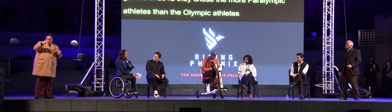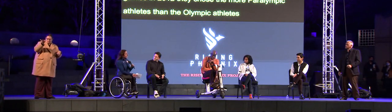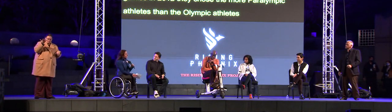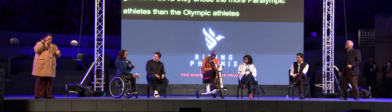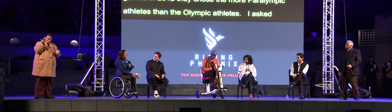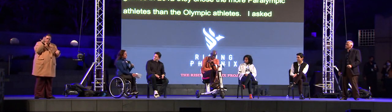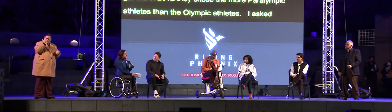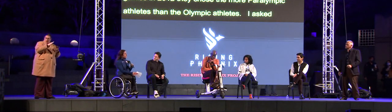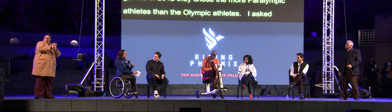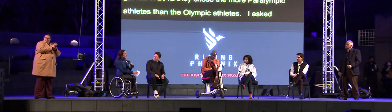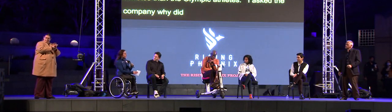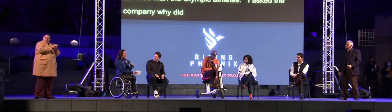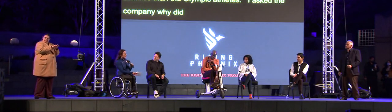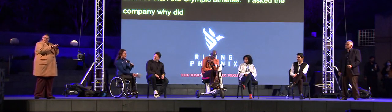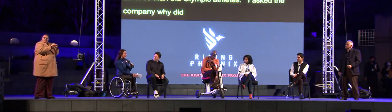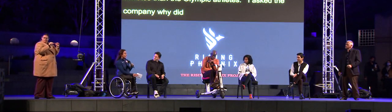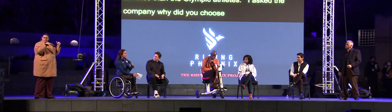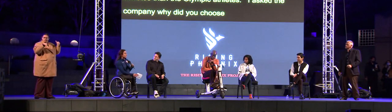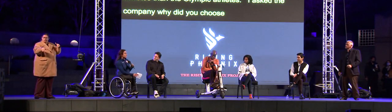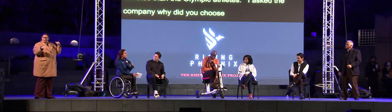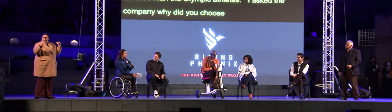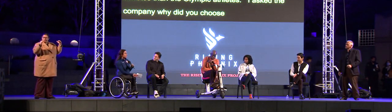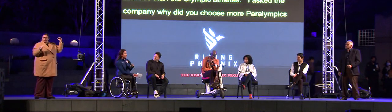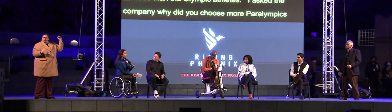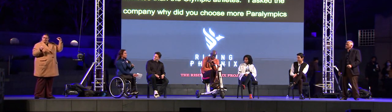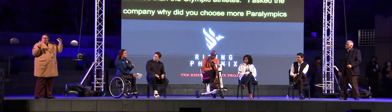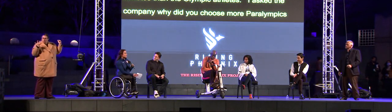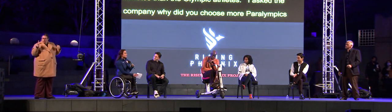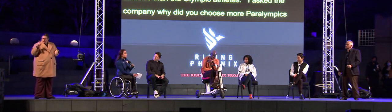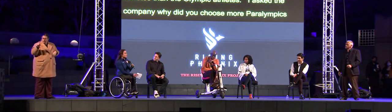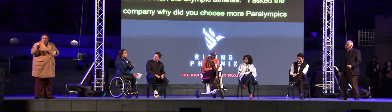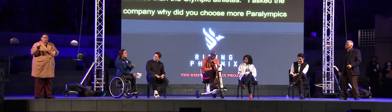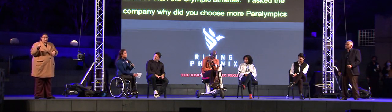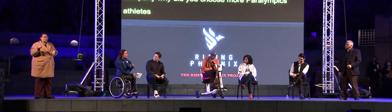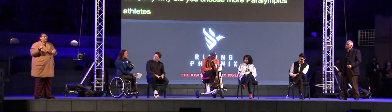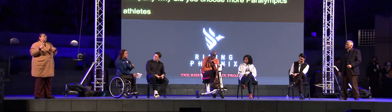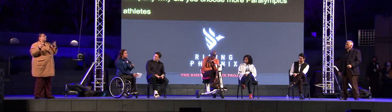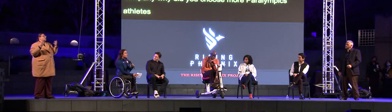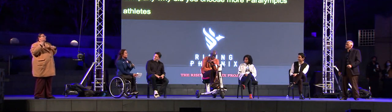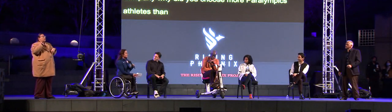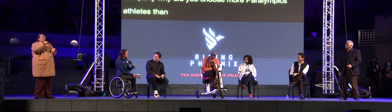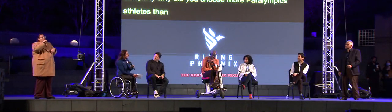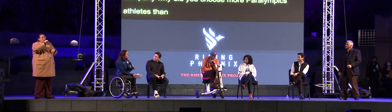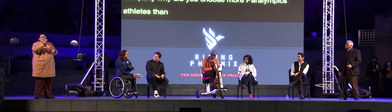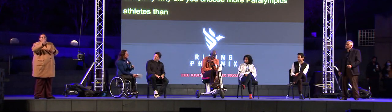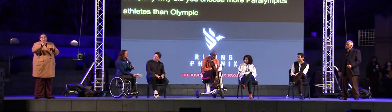why did you choose more Paralympic athletes than Olympic athletes? And they said, we love your stories.